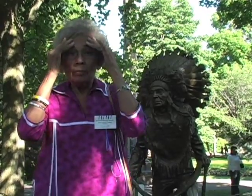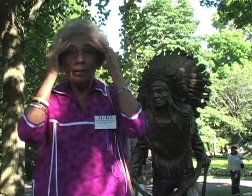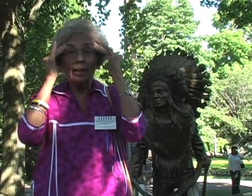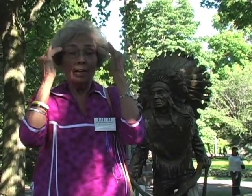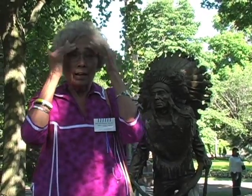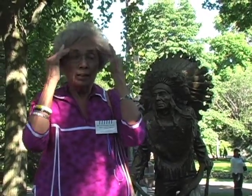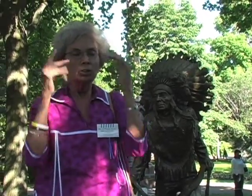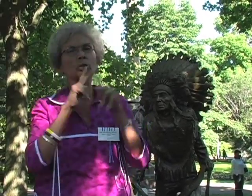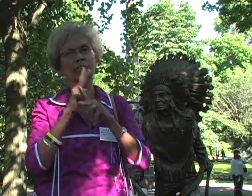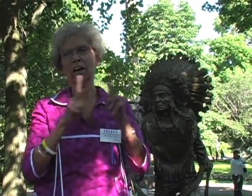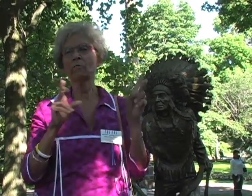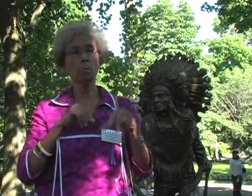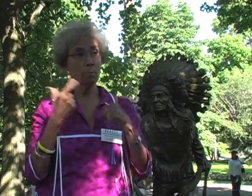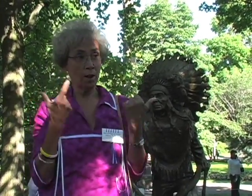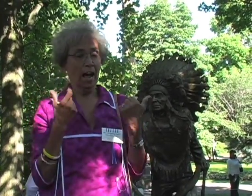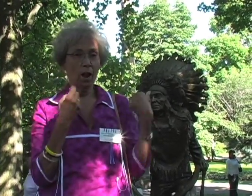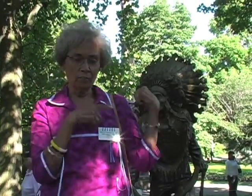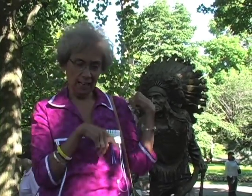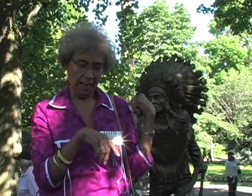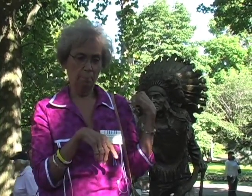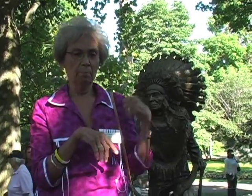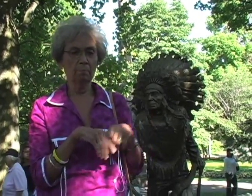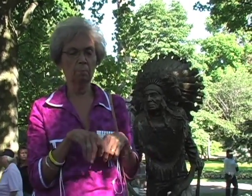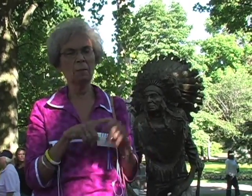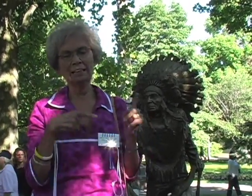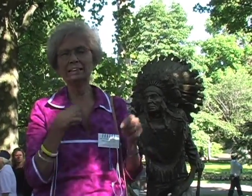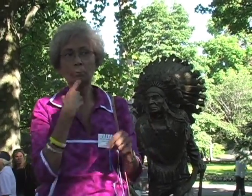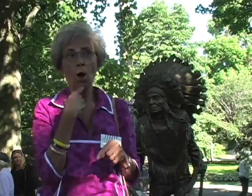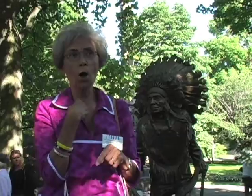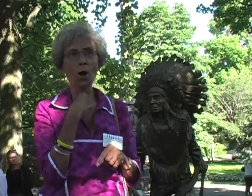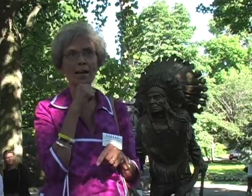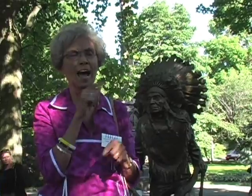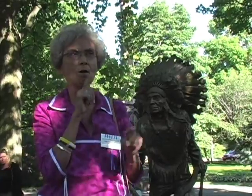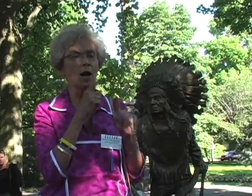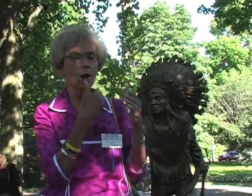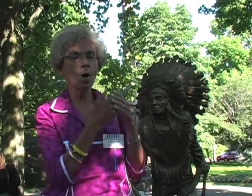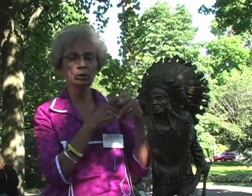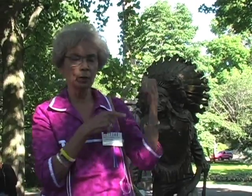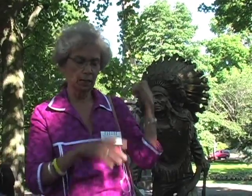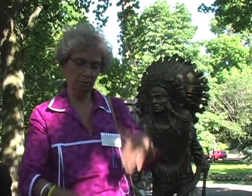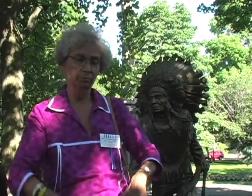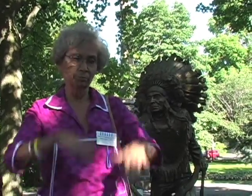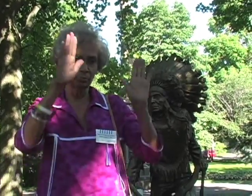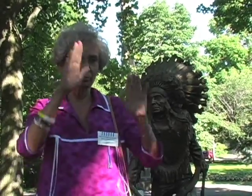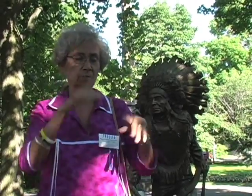I am really very proud of him but I am disappointed that I was not close to him in my childhood.